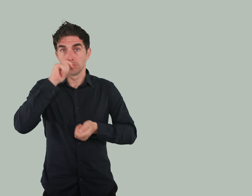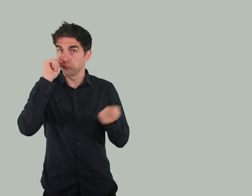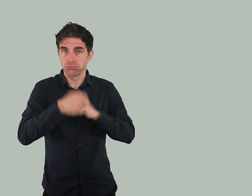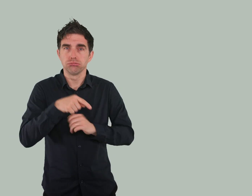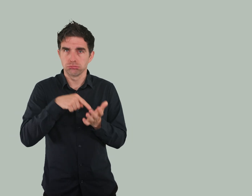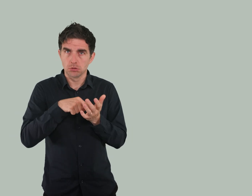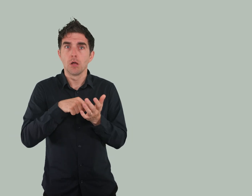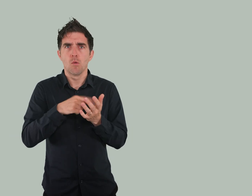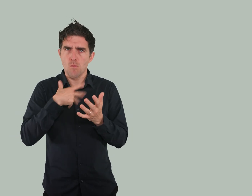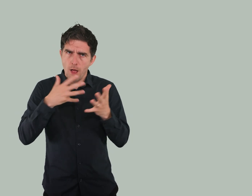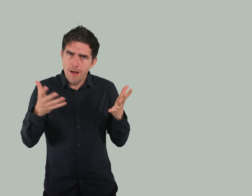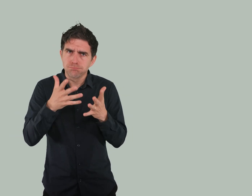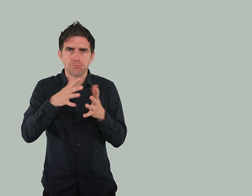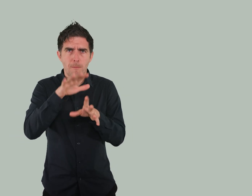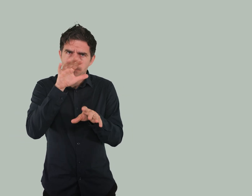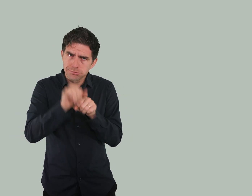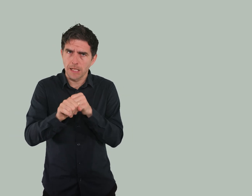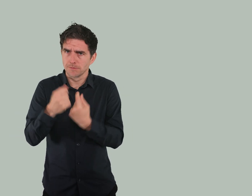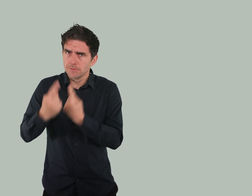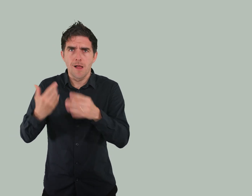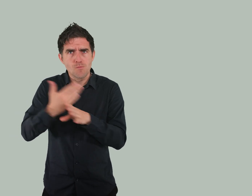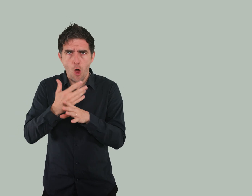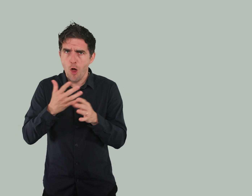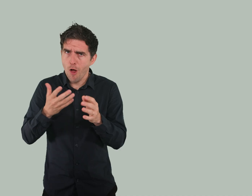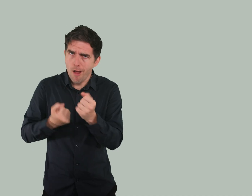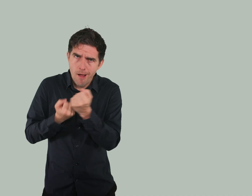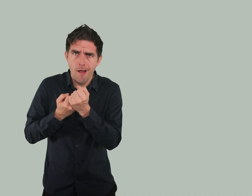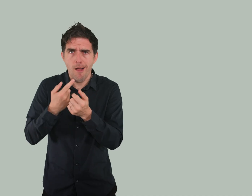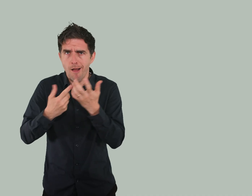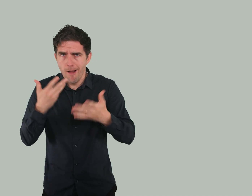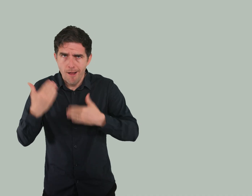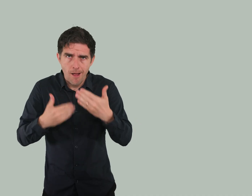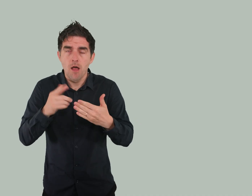Employment Rights Act reforms, while intended to strengthen worker protection,